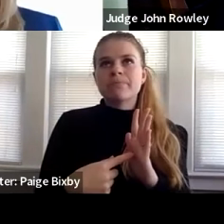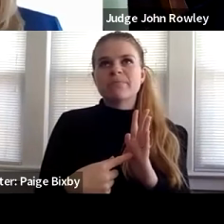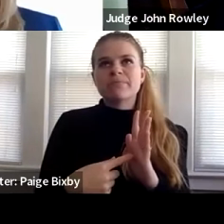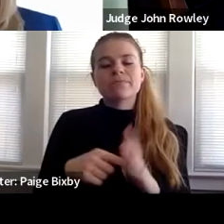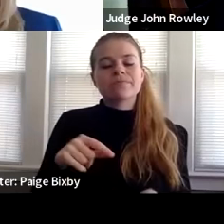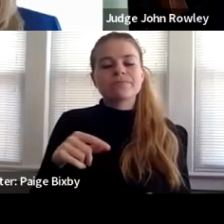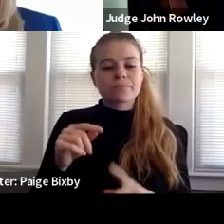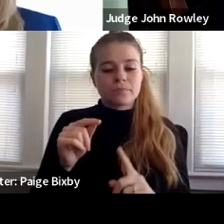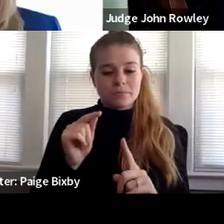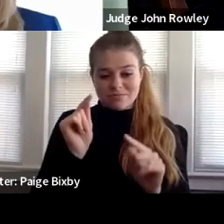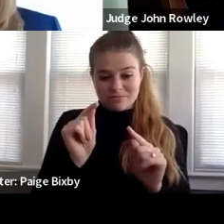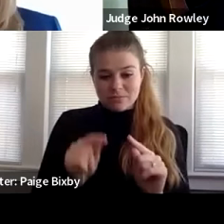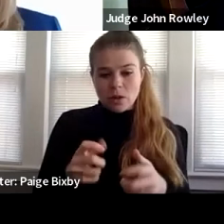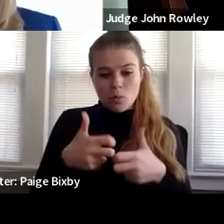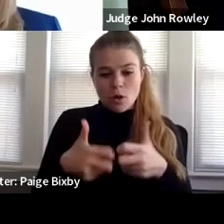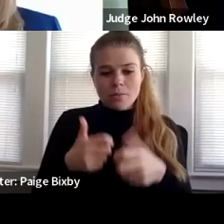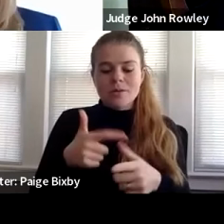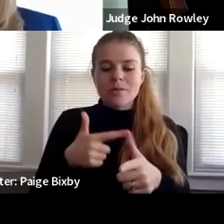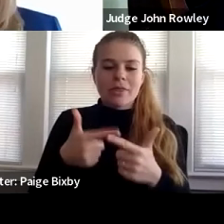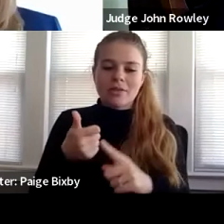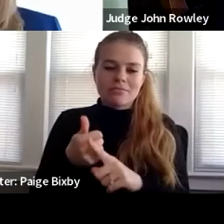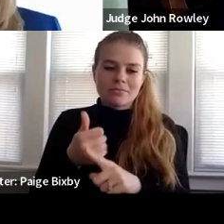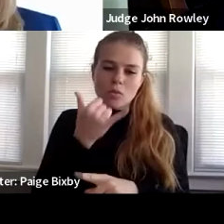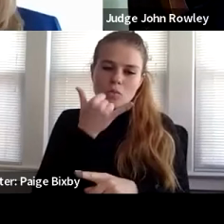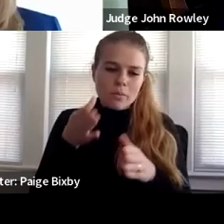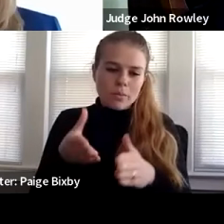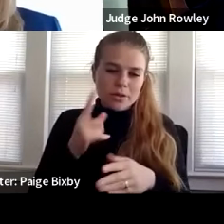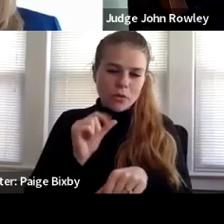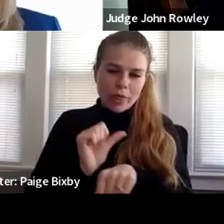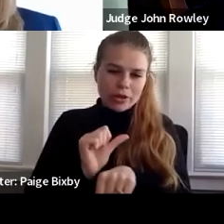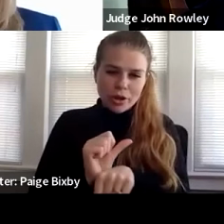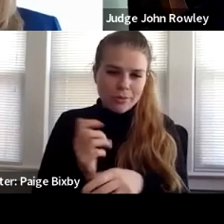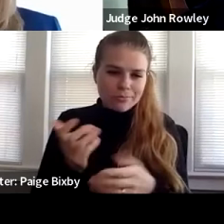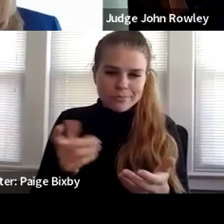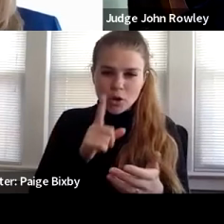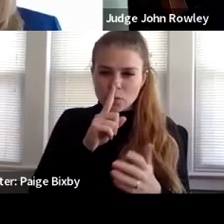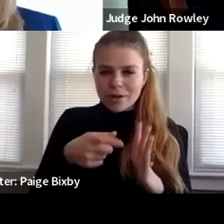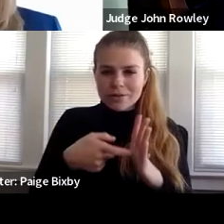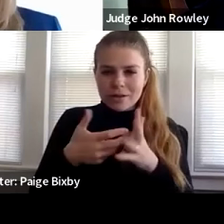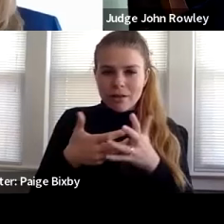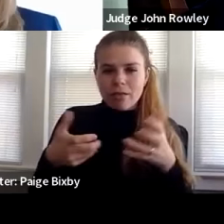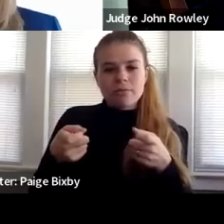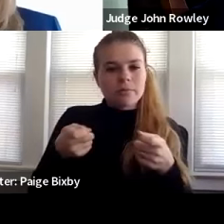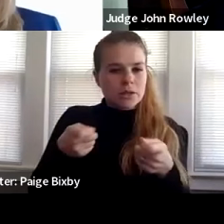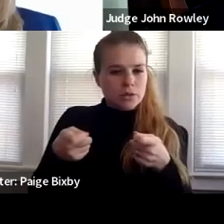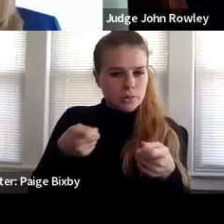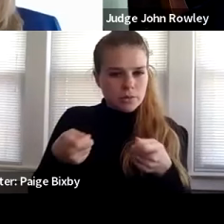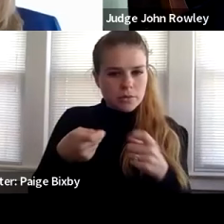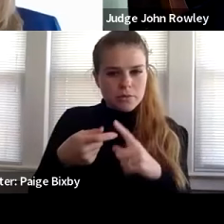then they're the wrong person for the job. It takes a lot of management from my perspective.